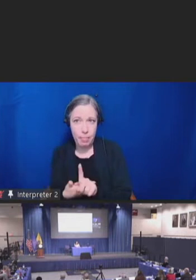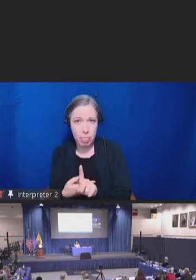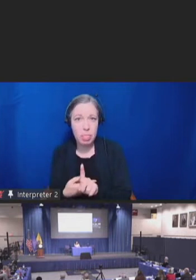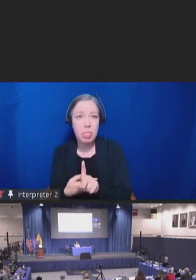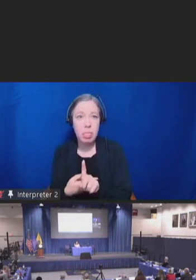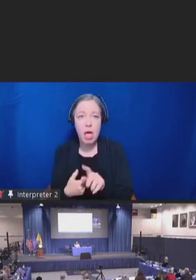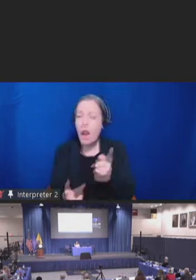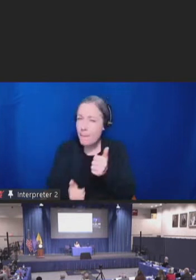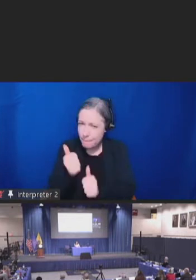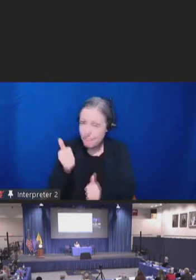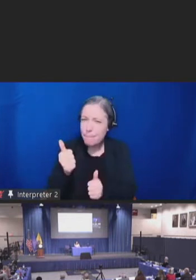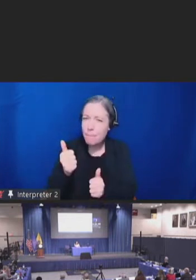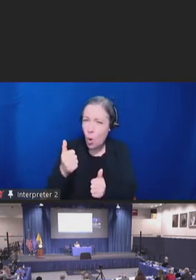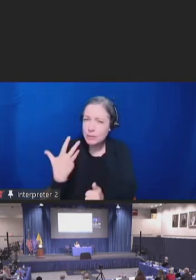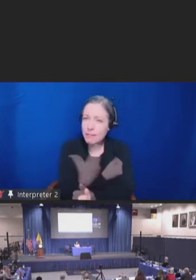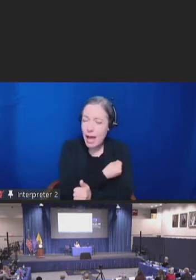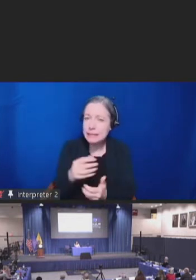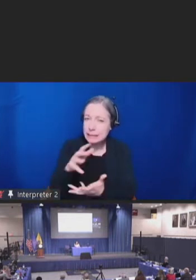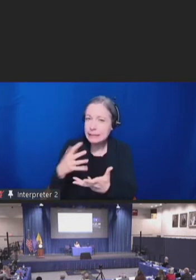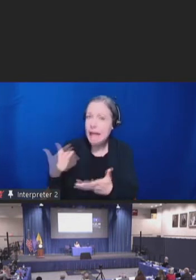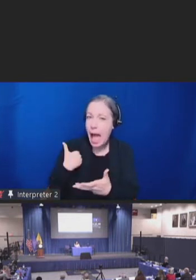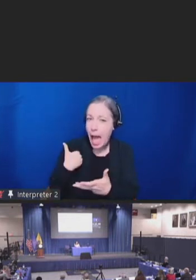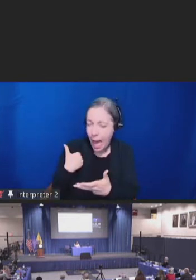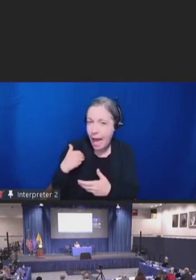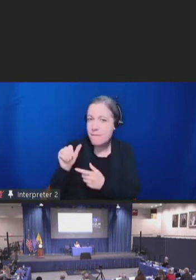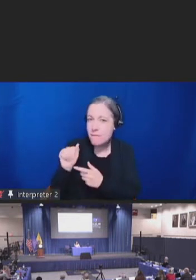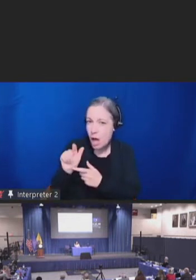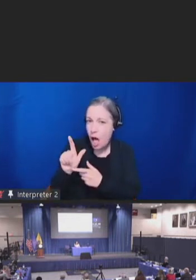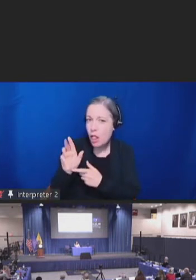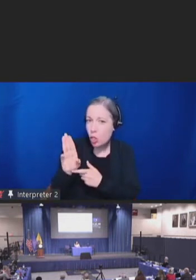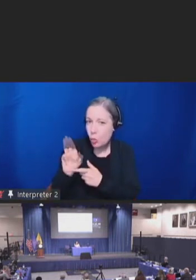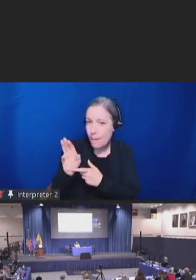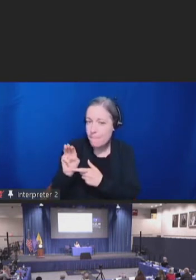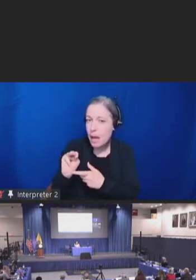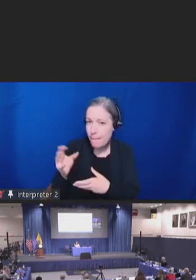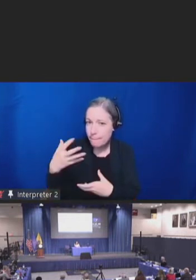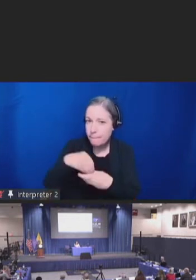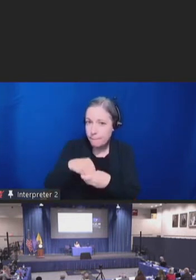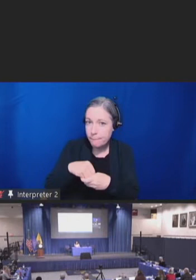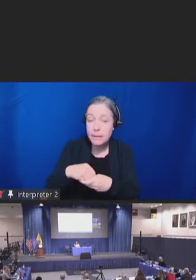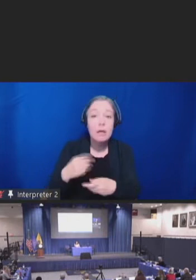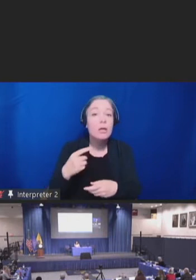It's there to make those vaccines more effective, more immunogenic, but not all vaccines do.